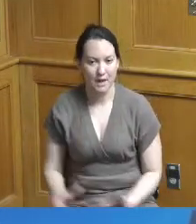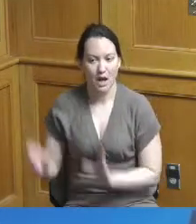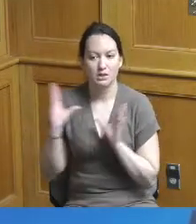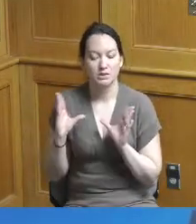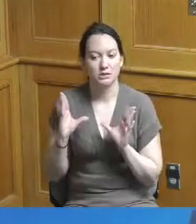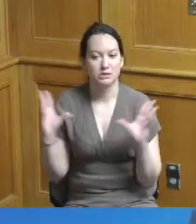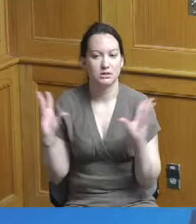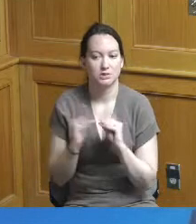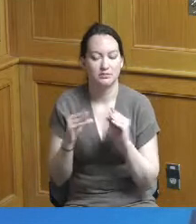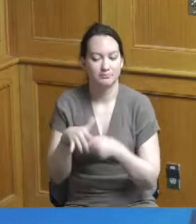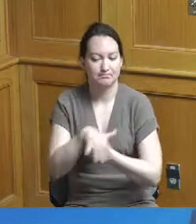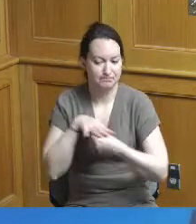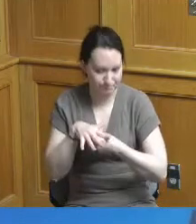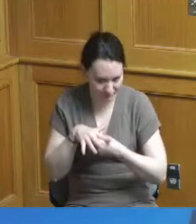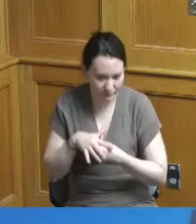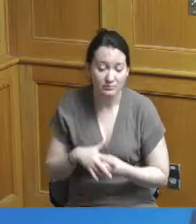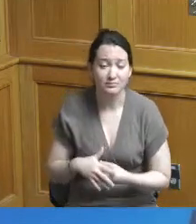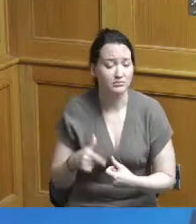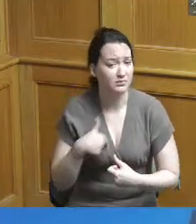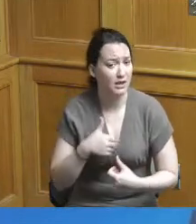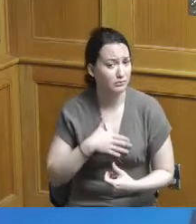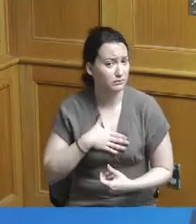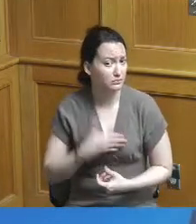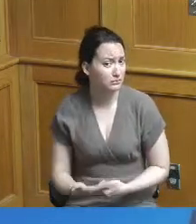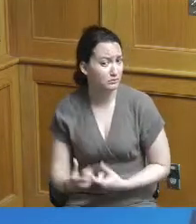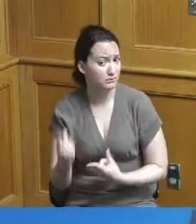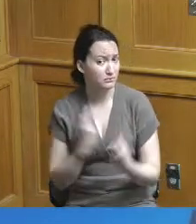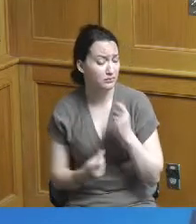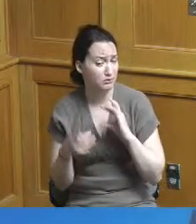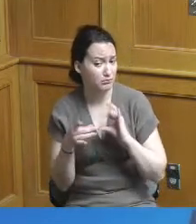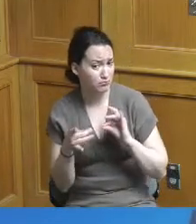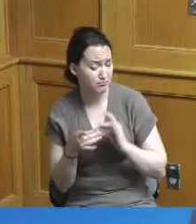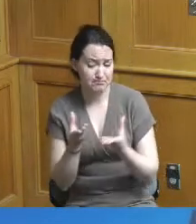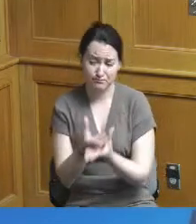convention District so I'm happy to entertain any questions or comments from from the Board on this